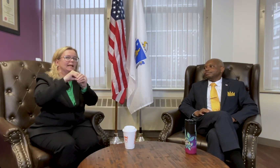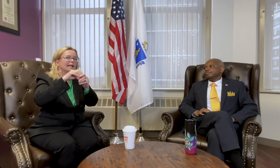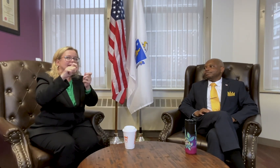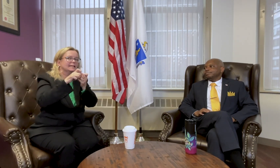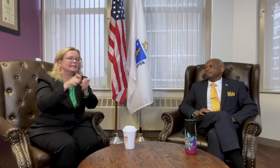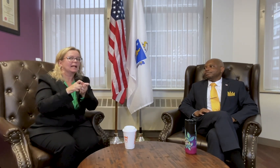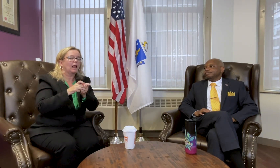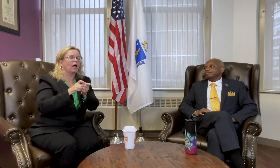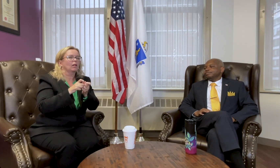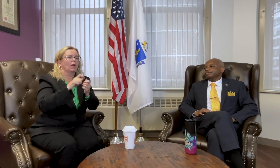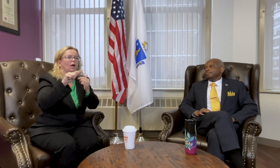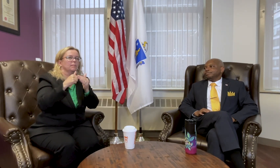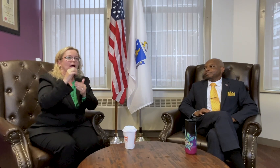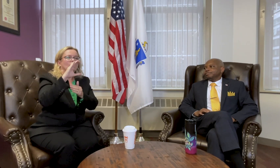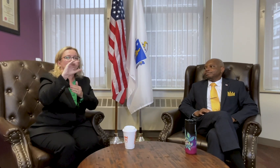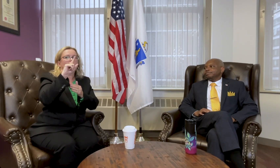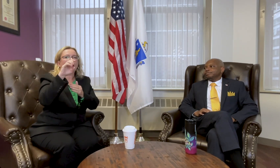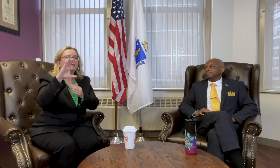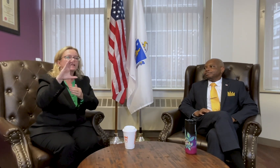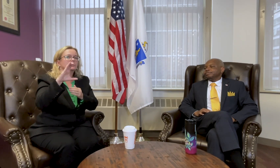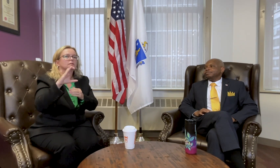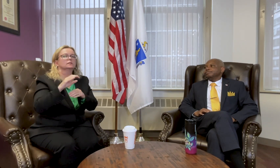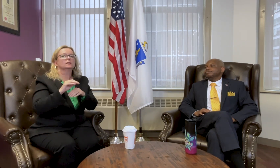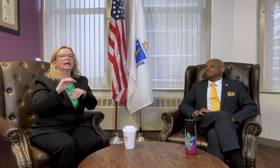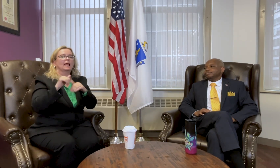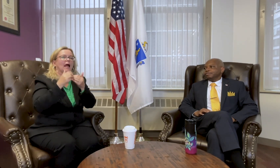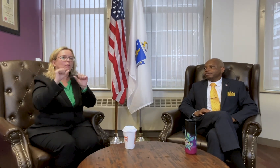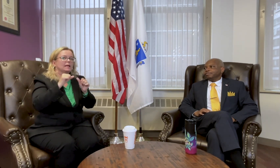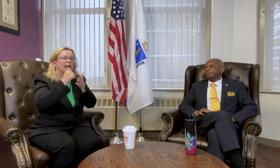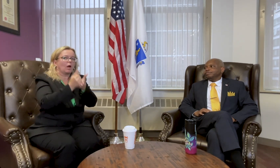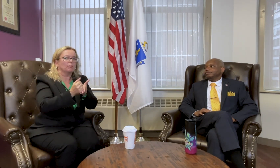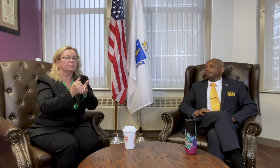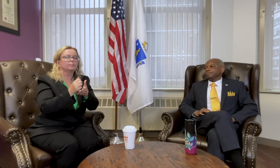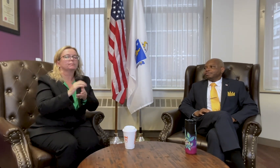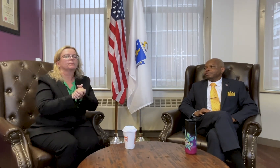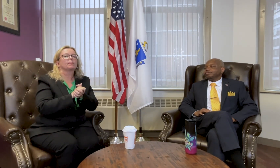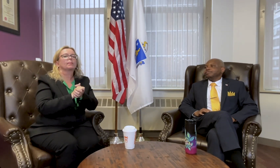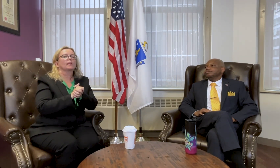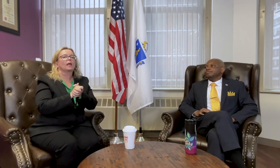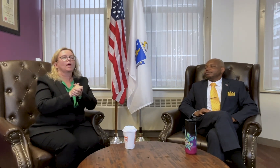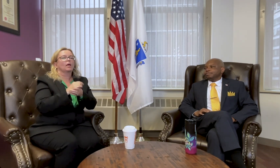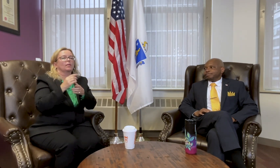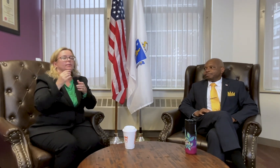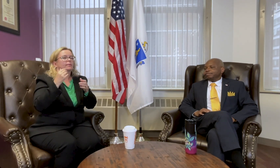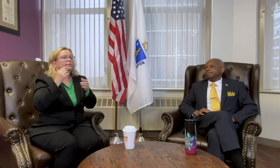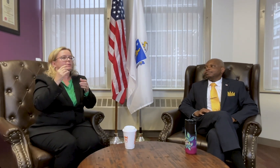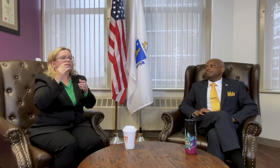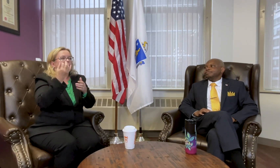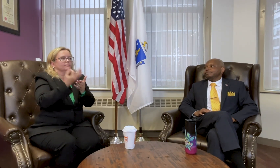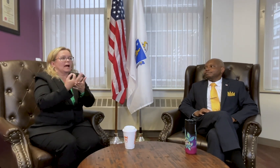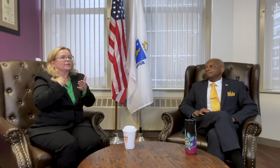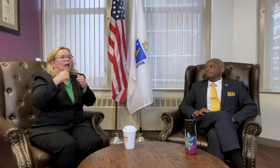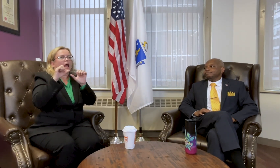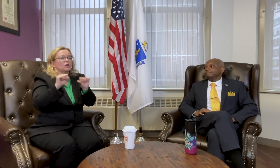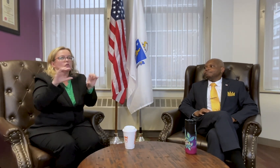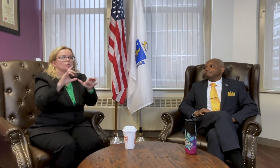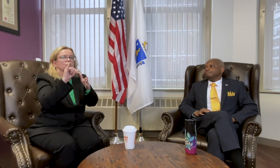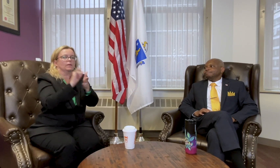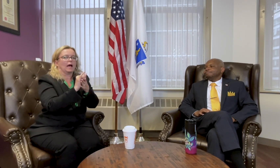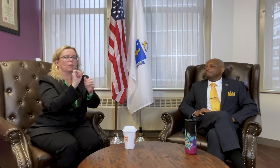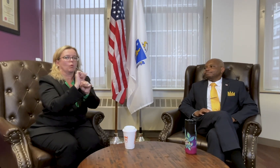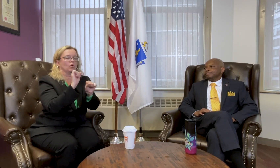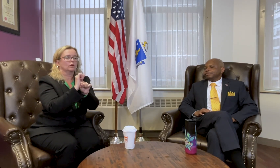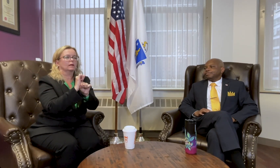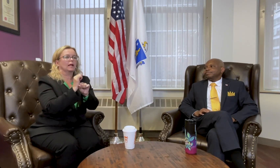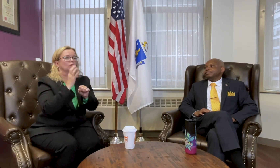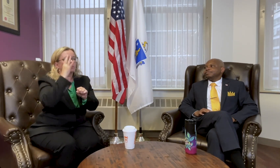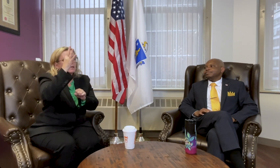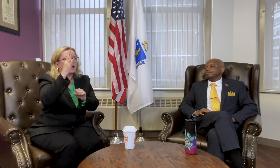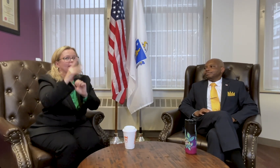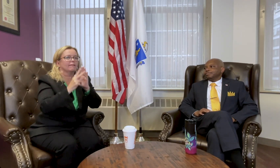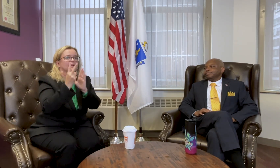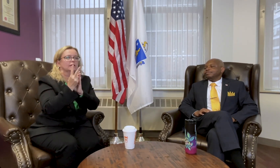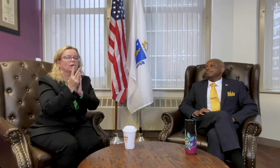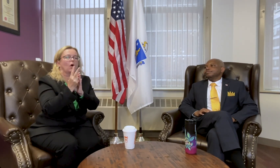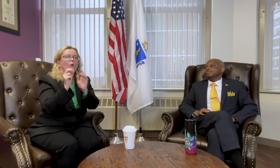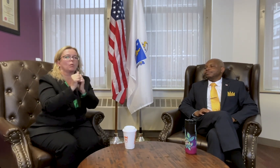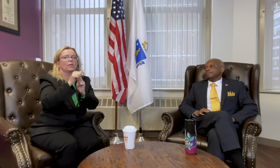the CVLAC program and how it can be of help. The fact that I could work with the CLAVC program